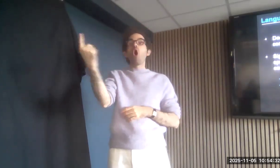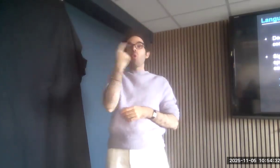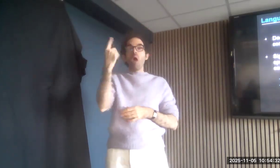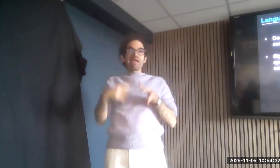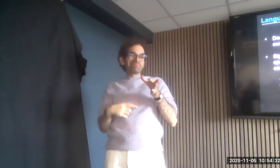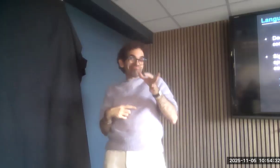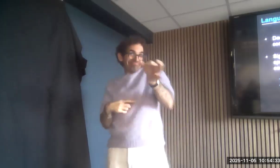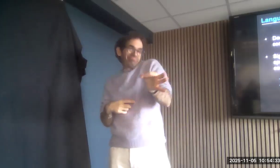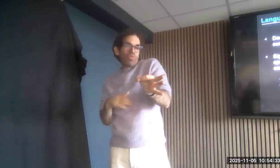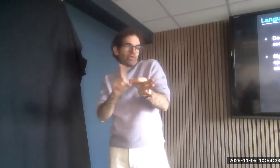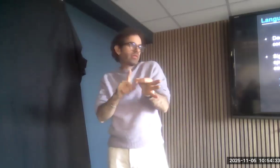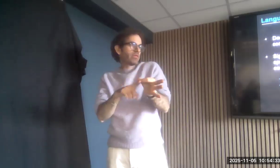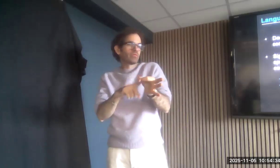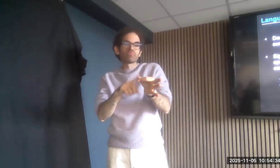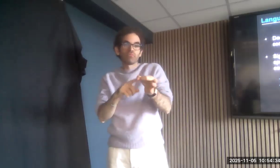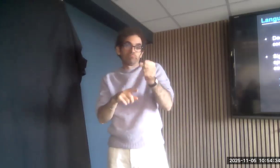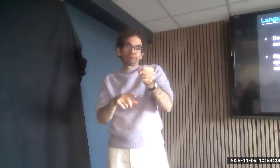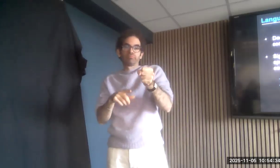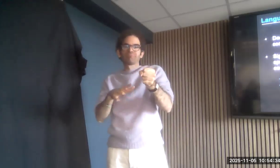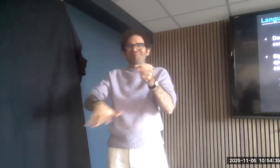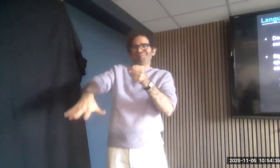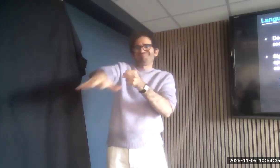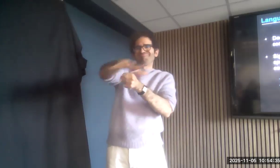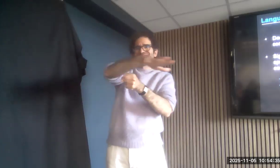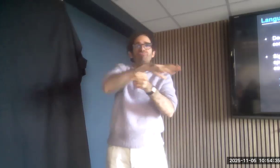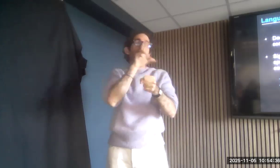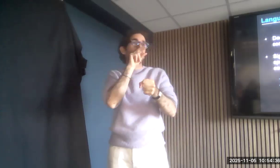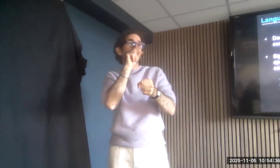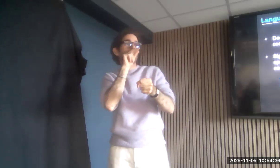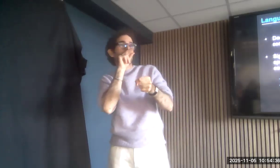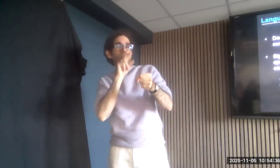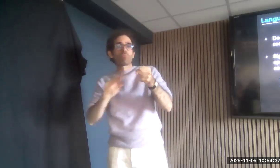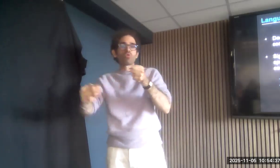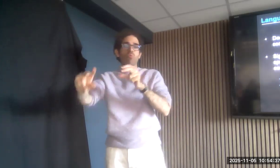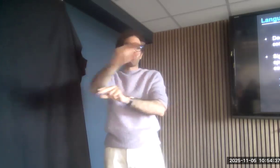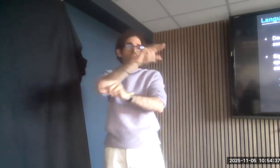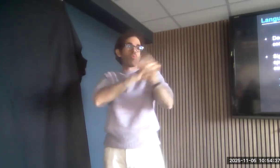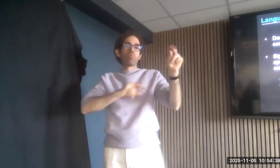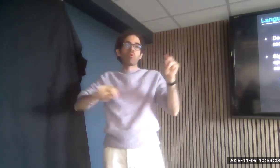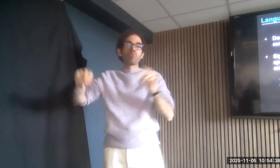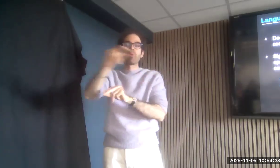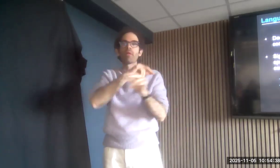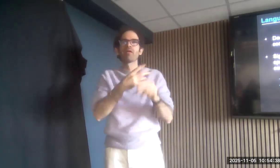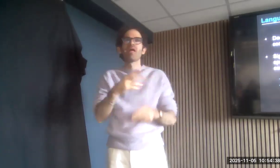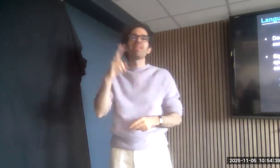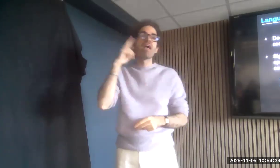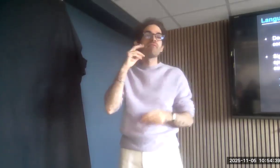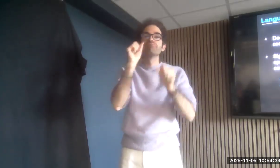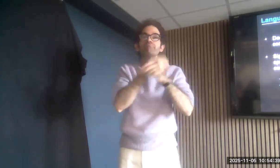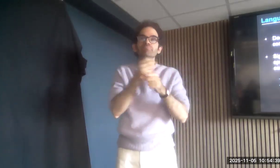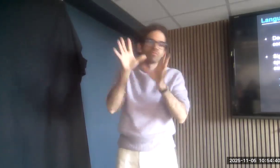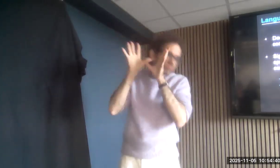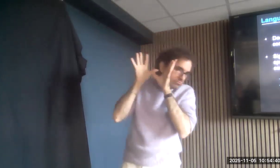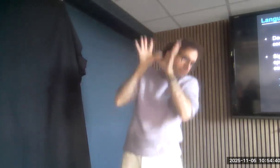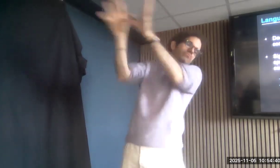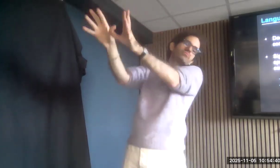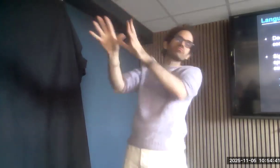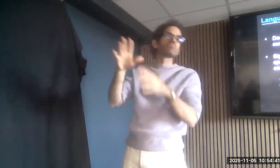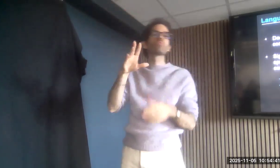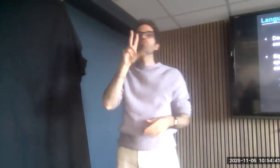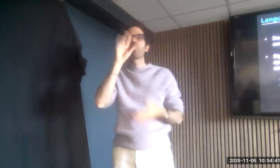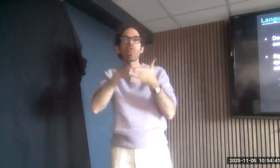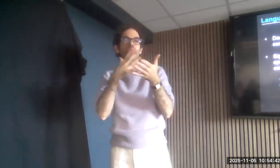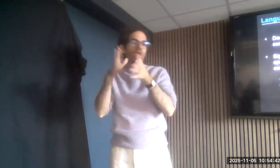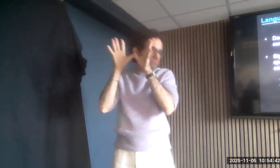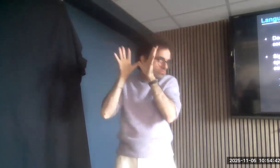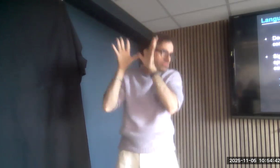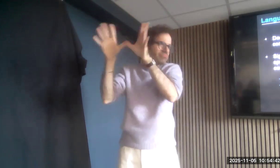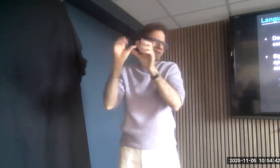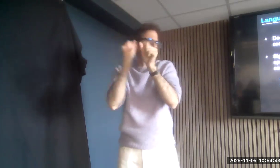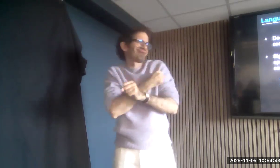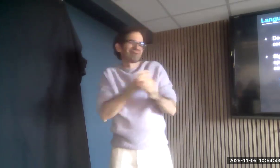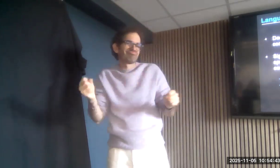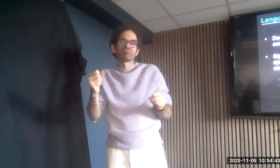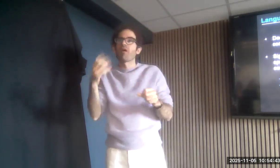So, we can think about language contact within Deaf communities. Of course, we have to understand signing Deaf communities as linguistic minorities, operating within the same geographies as their hearing counterparts.